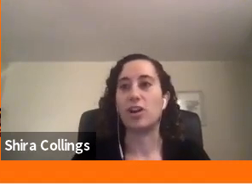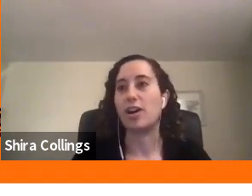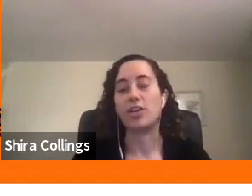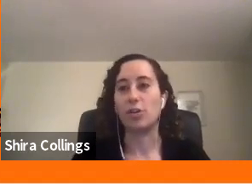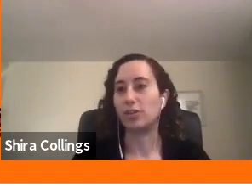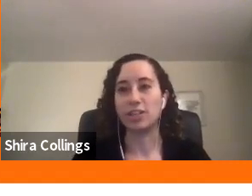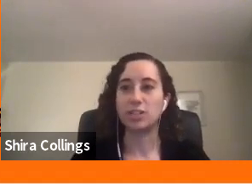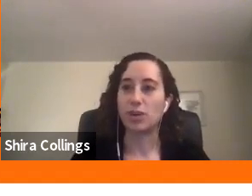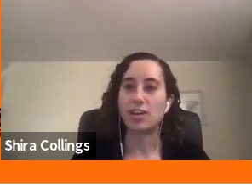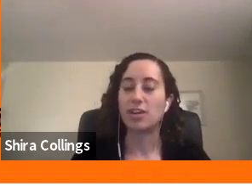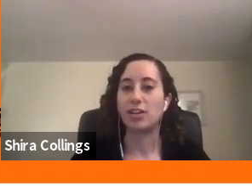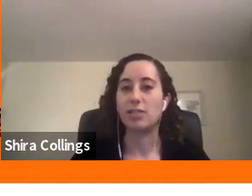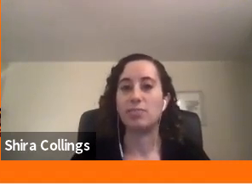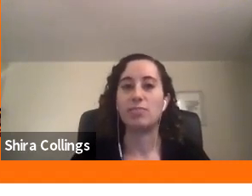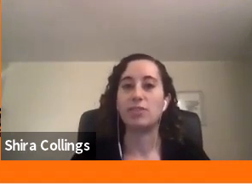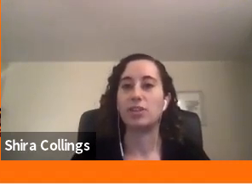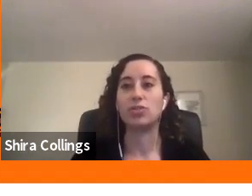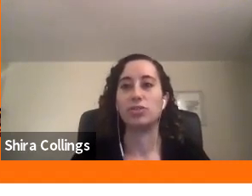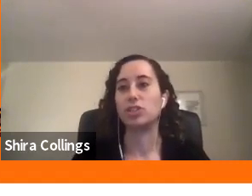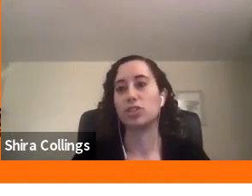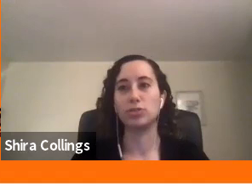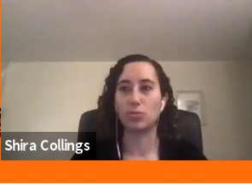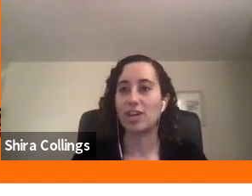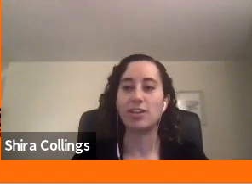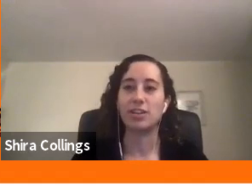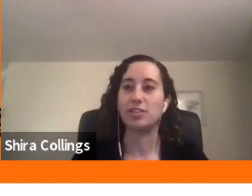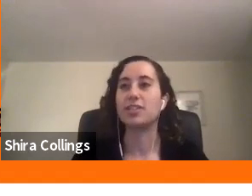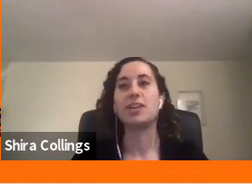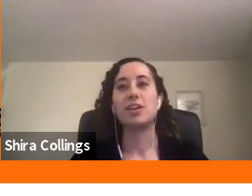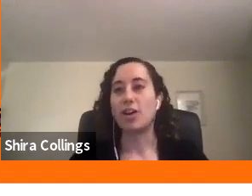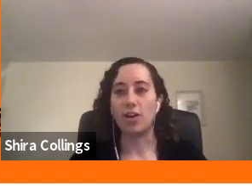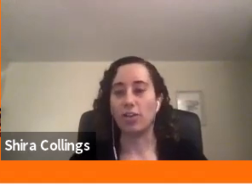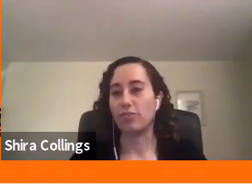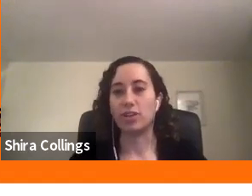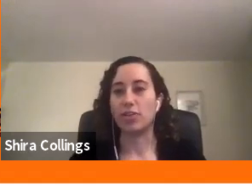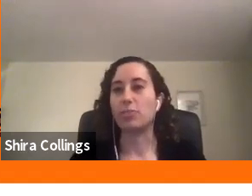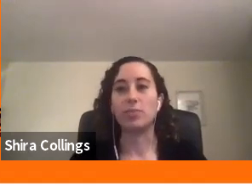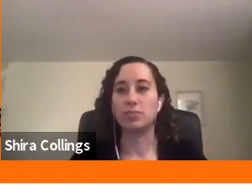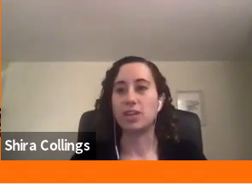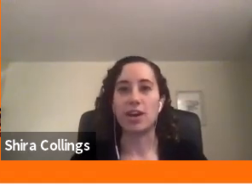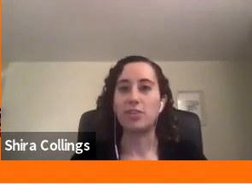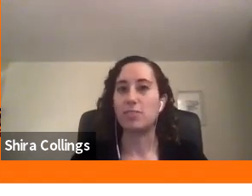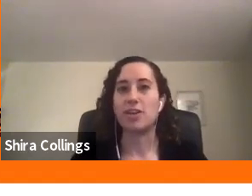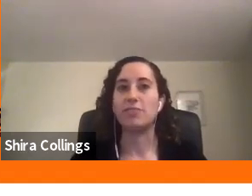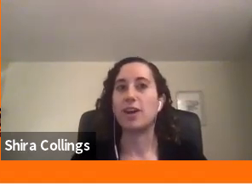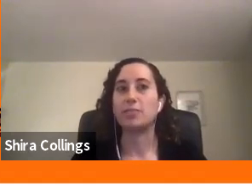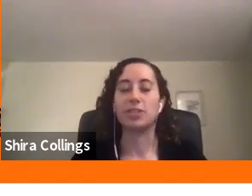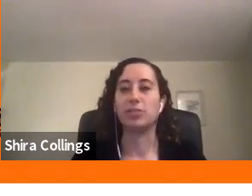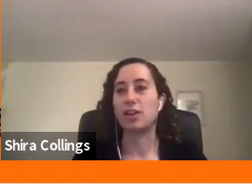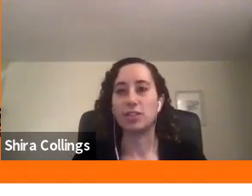So often people in larger bodies when they seek healthcare for issues that are not at all related to weight, um, they are